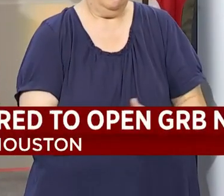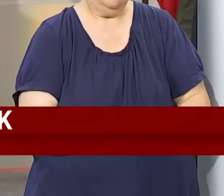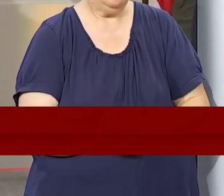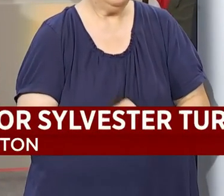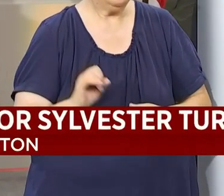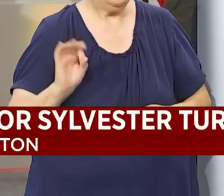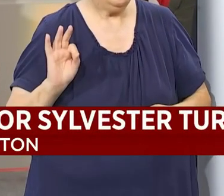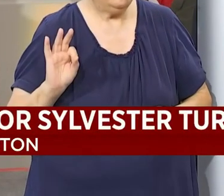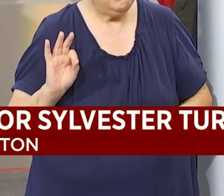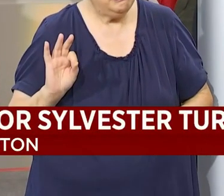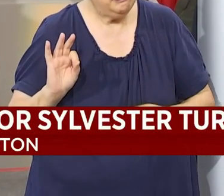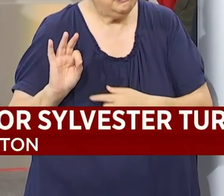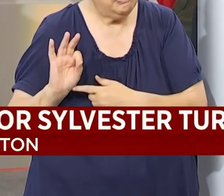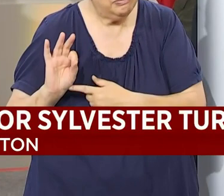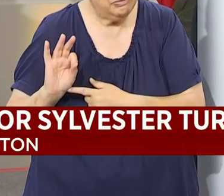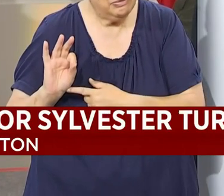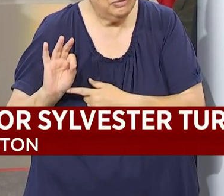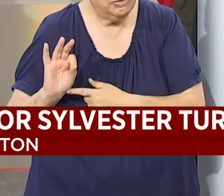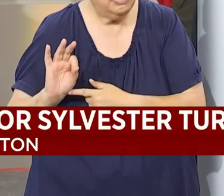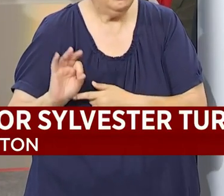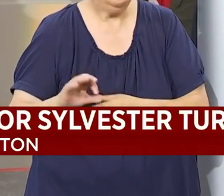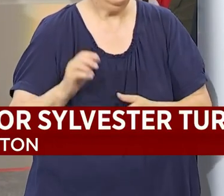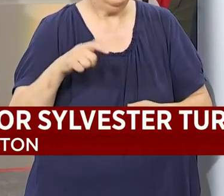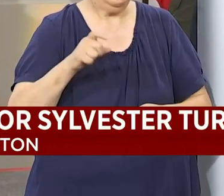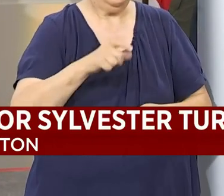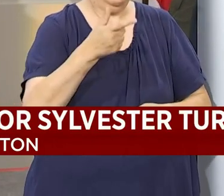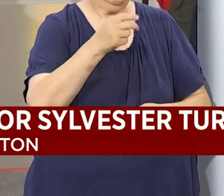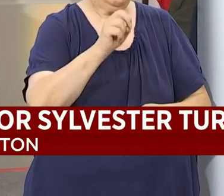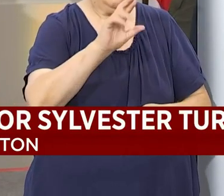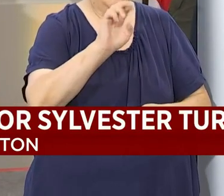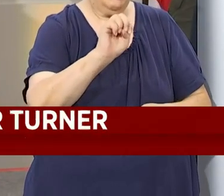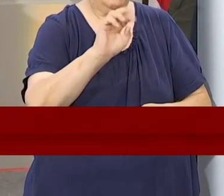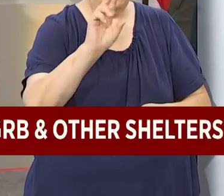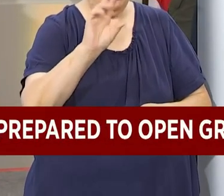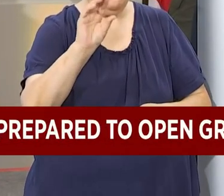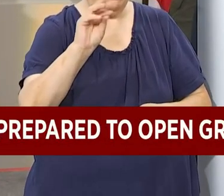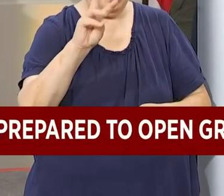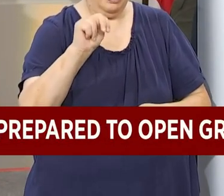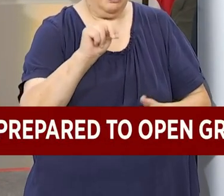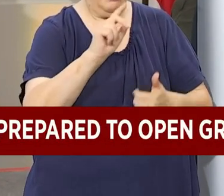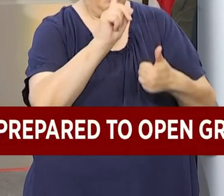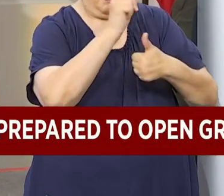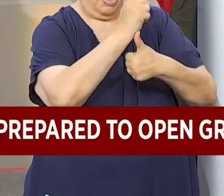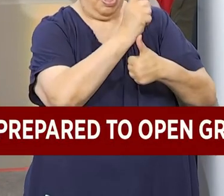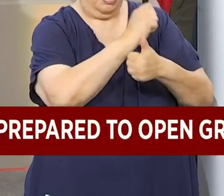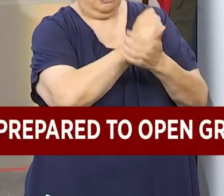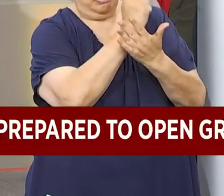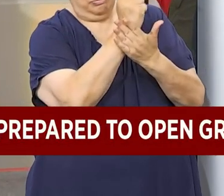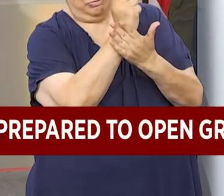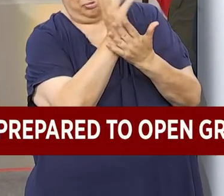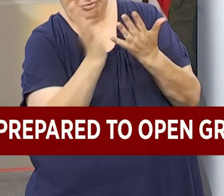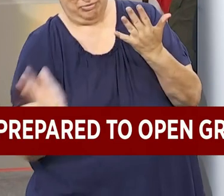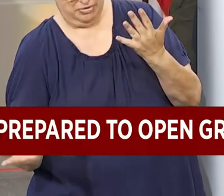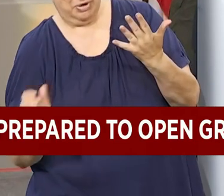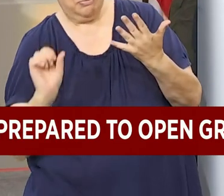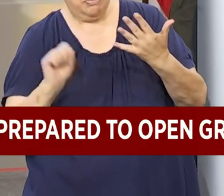SO MANY DURING HURRICANE HARVEY THREE YEARS AGO. IF BY CHANCE WE NEED THE